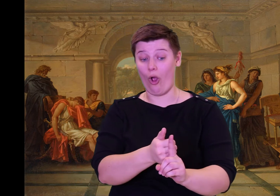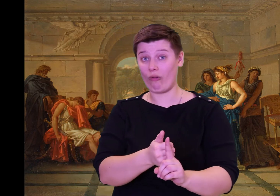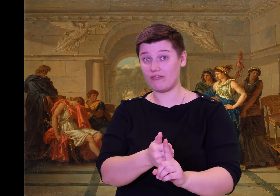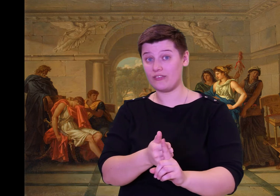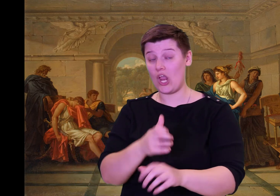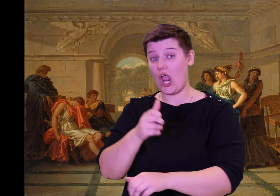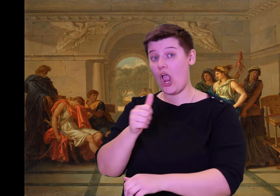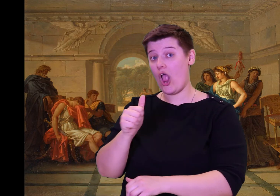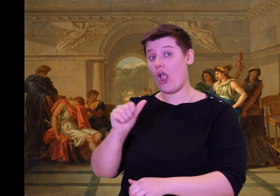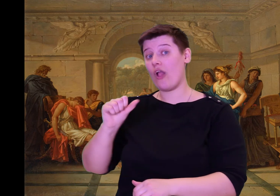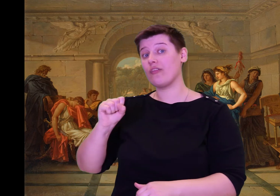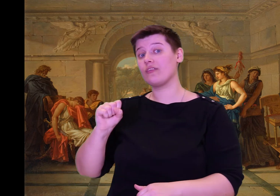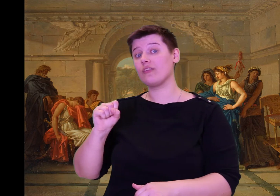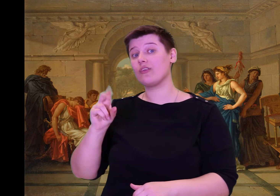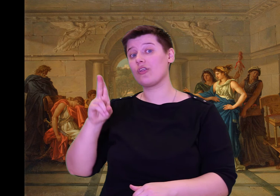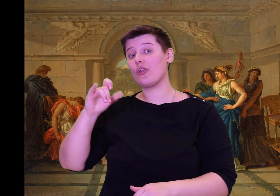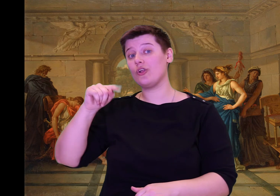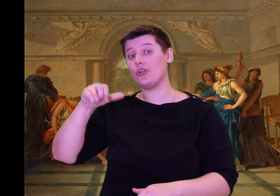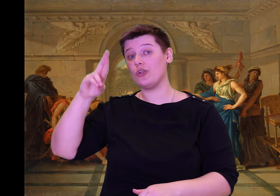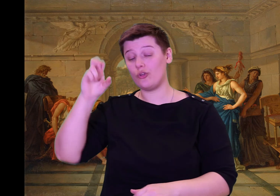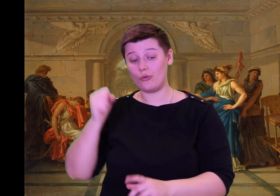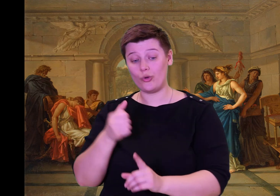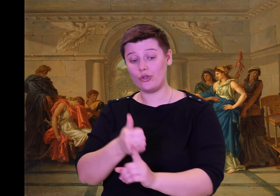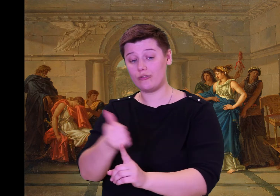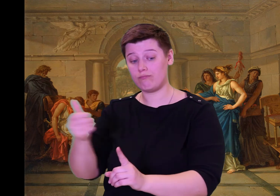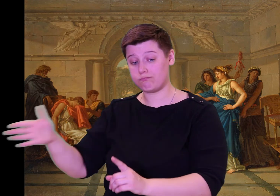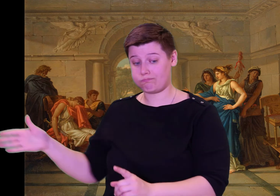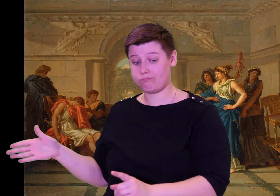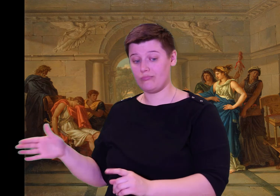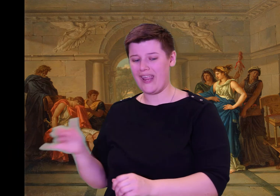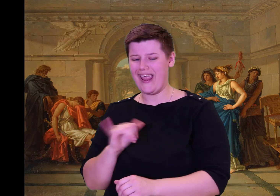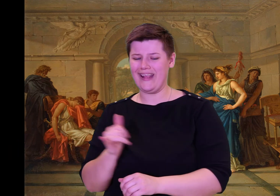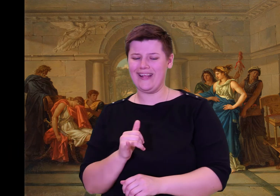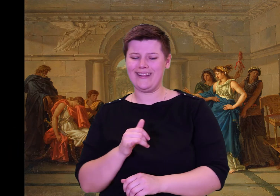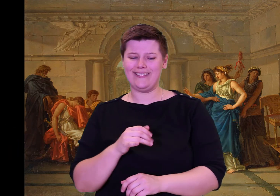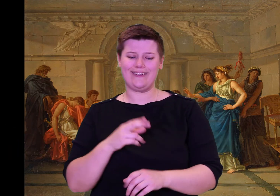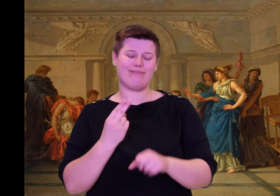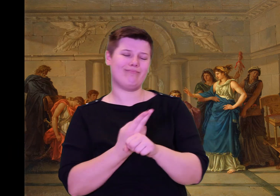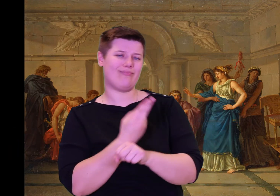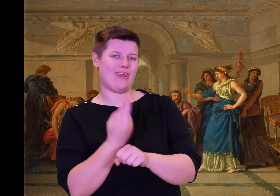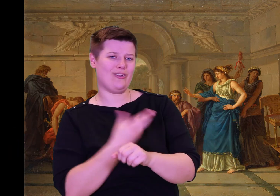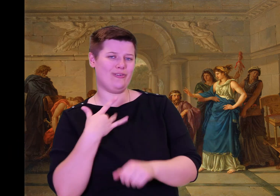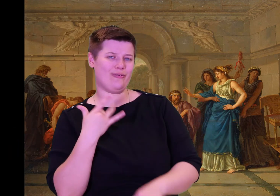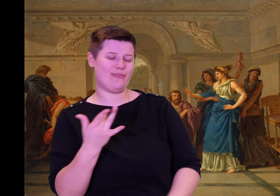brought bread for them. So went the feasting in the house of Menelaus.